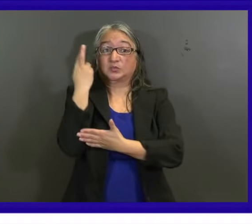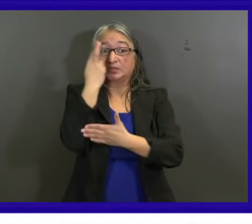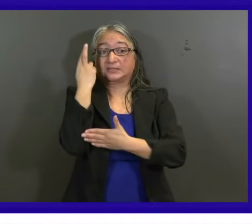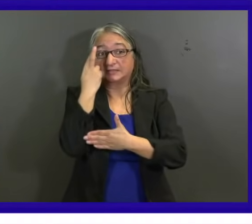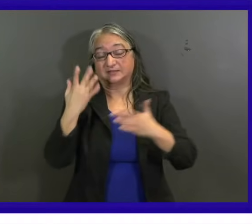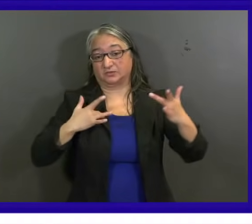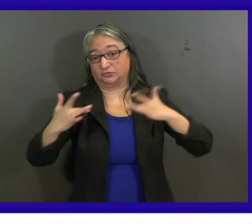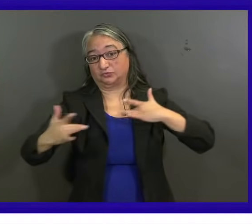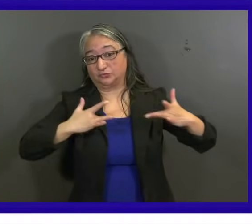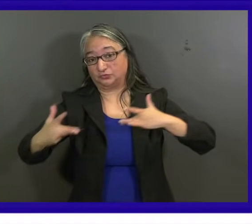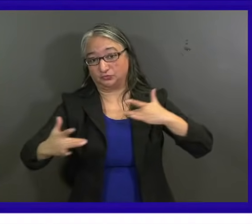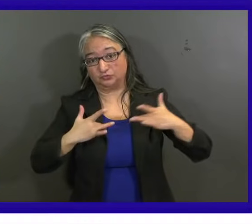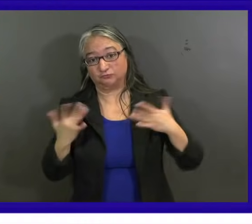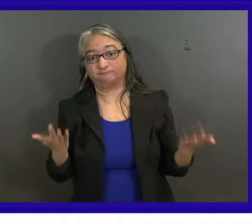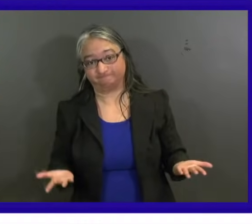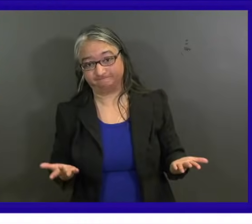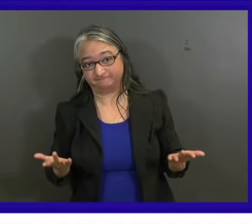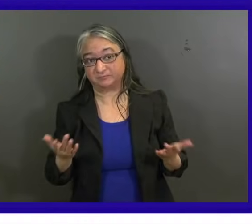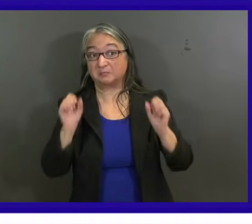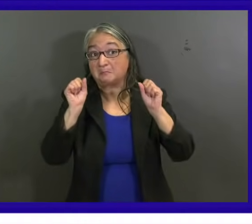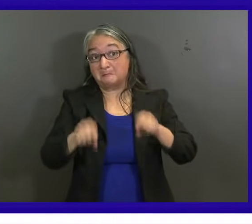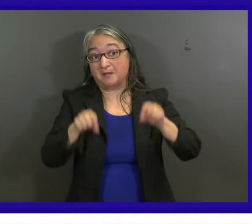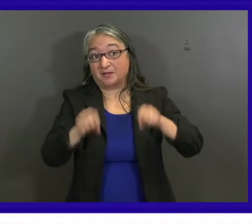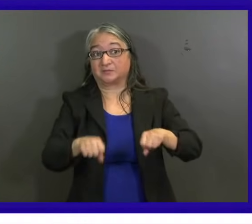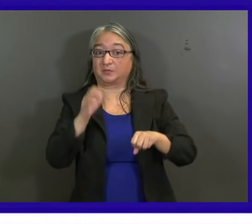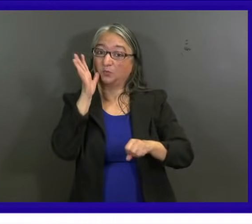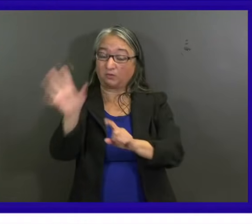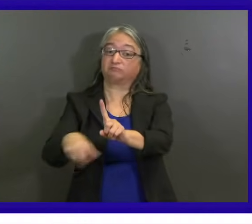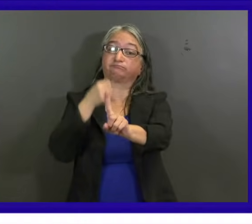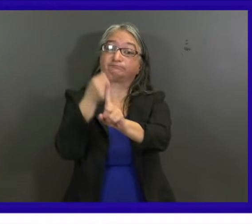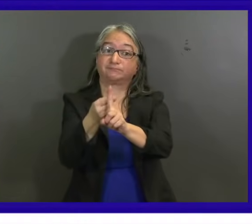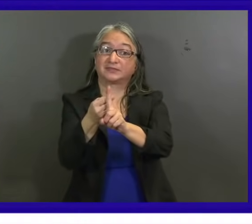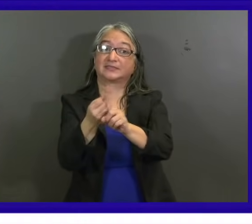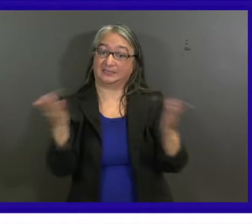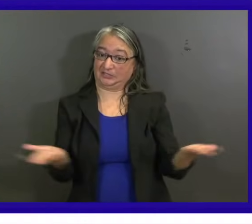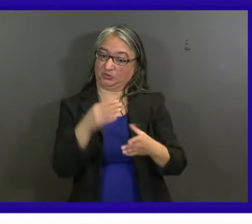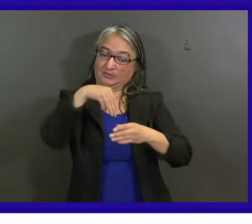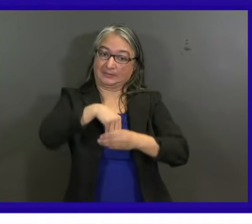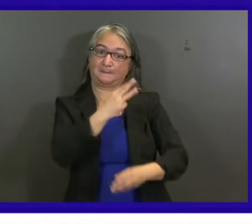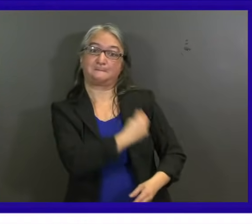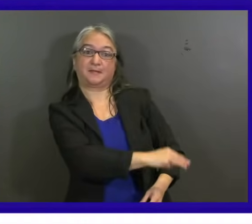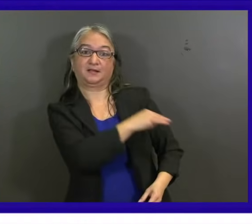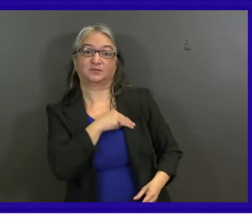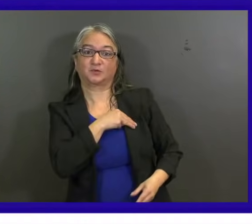the potential impact of omicron here in manitoba on the next next slide so this again is from the